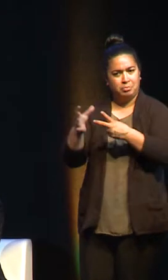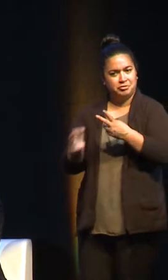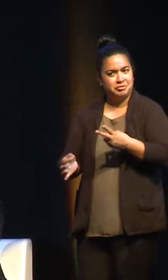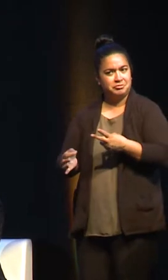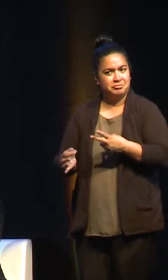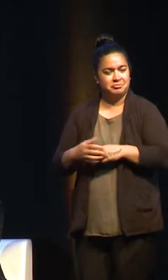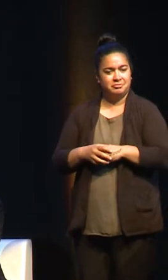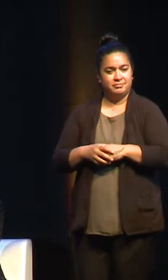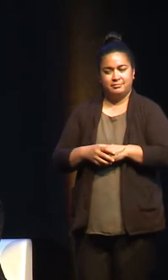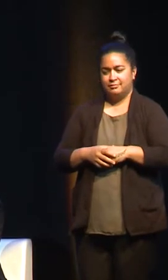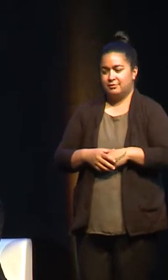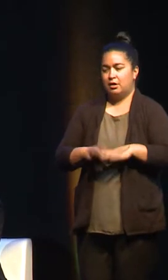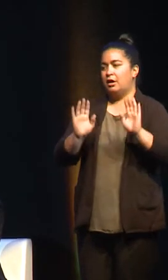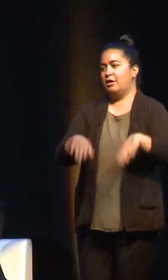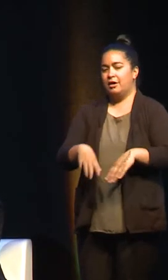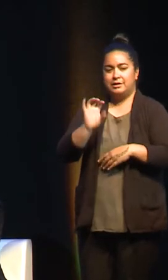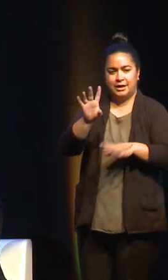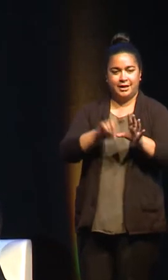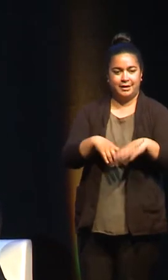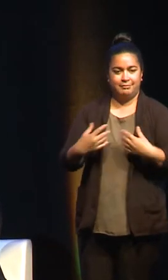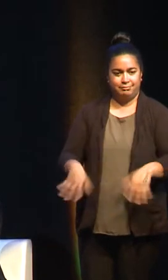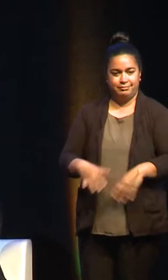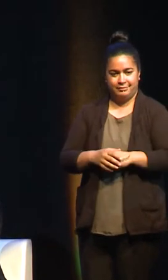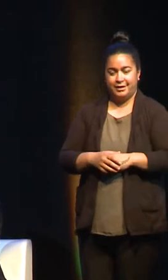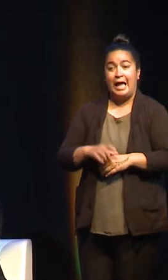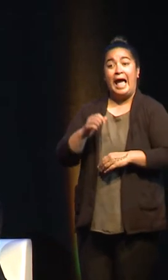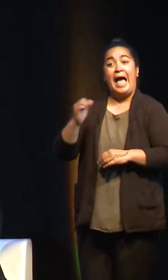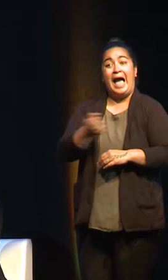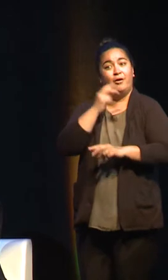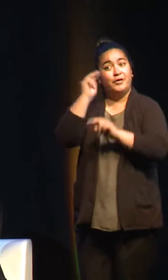David: Oh, 10 years. So our view is that hydrocarbons will be, and transport fleet will be here